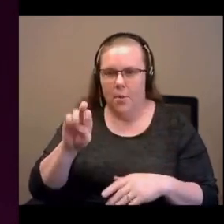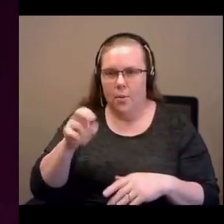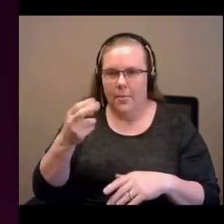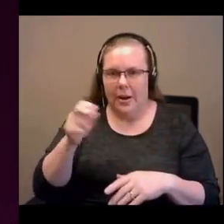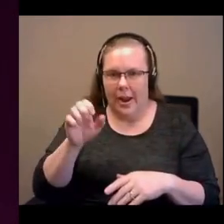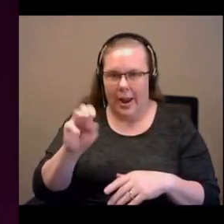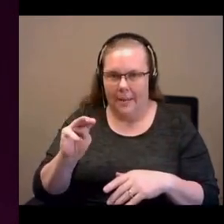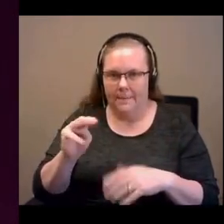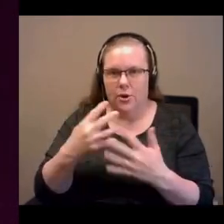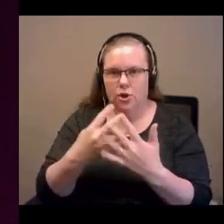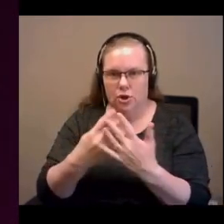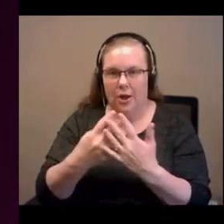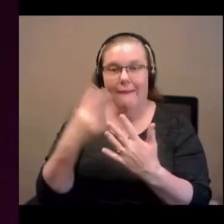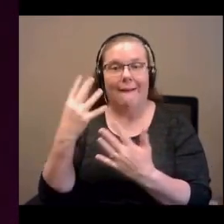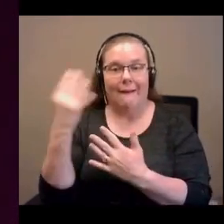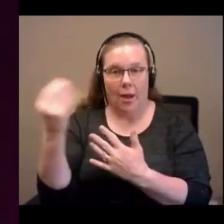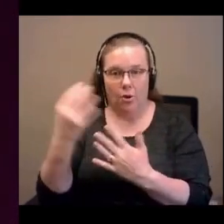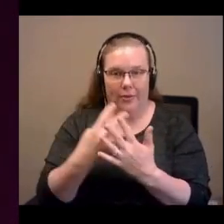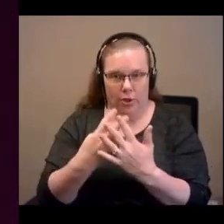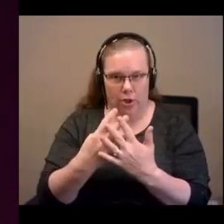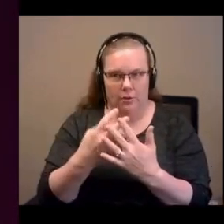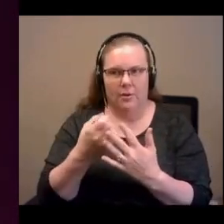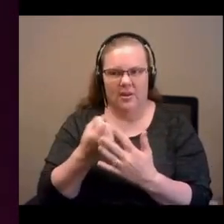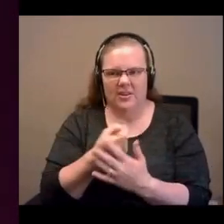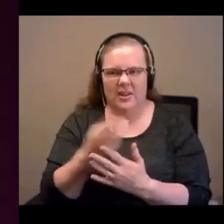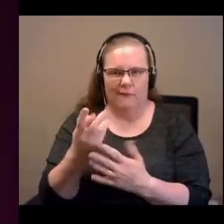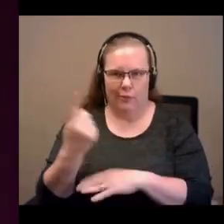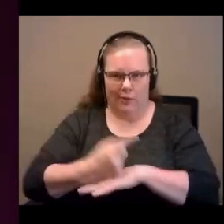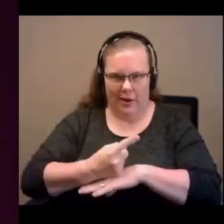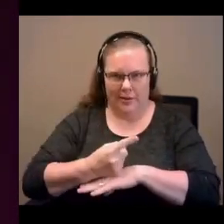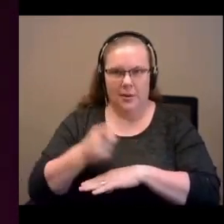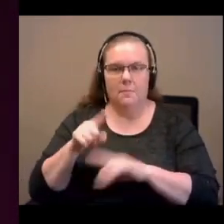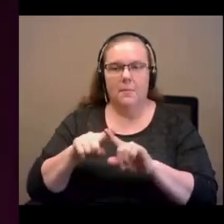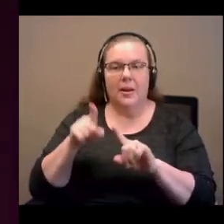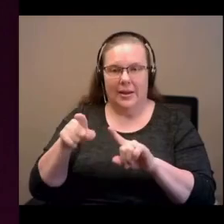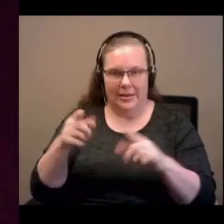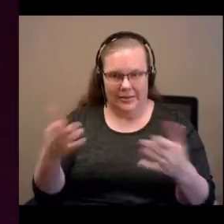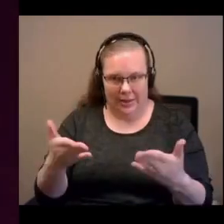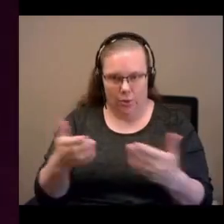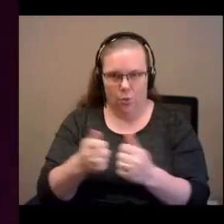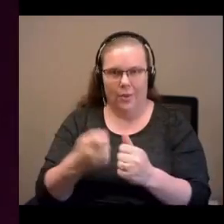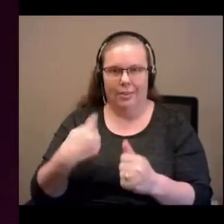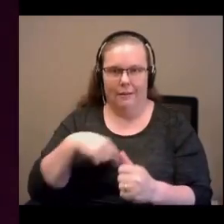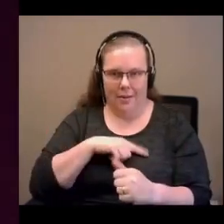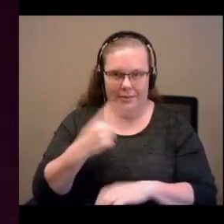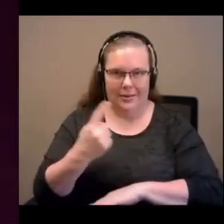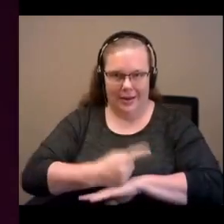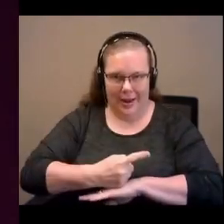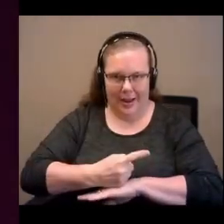over the course of several days. And he is with us here. And we stand, all of us,